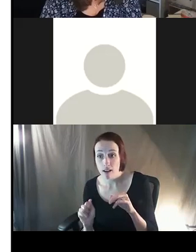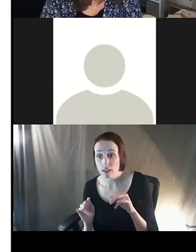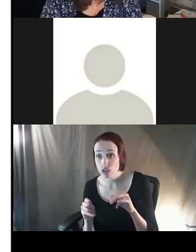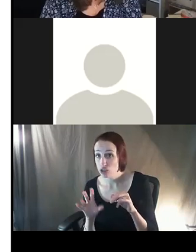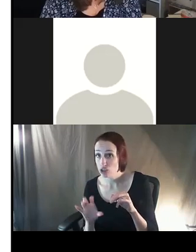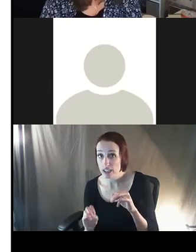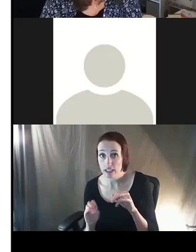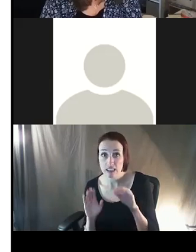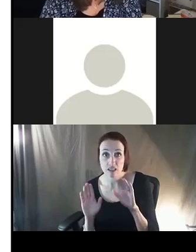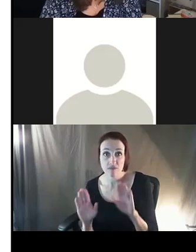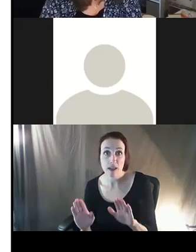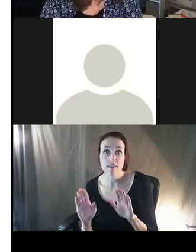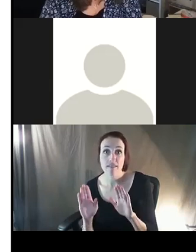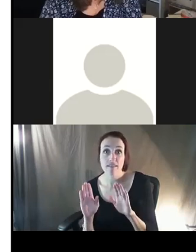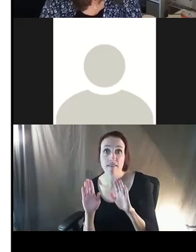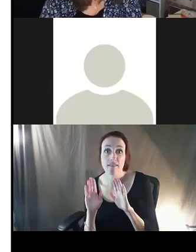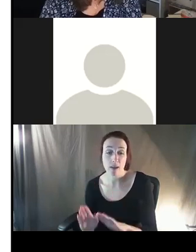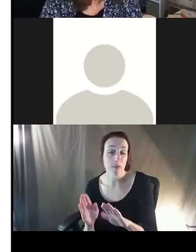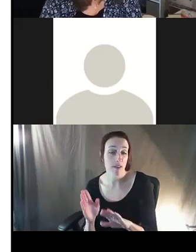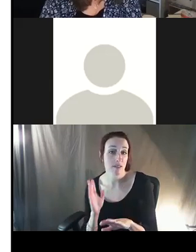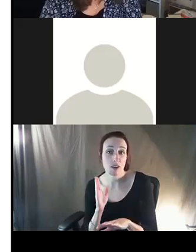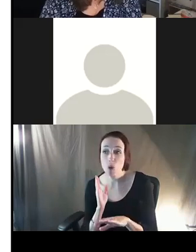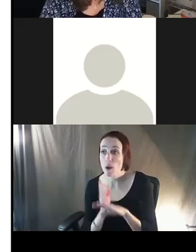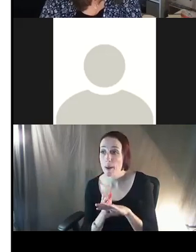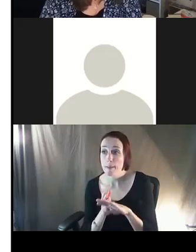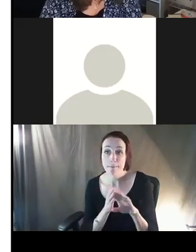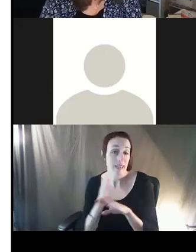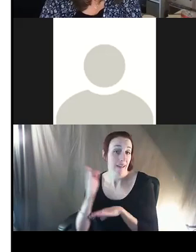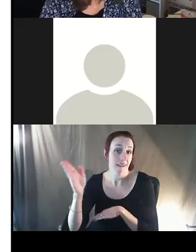You went over and beyond what was in the session